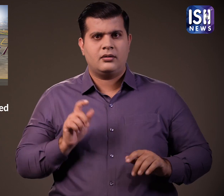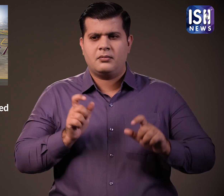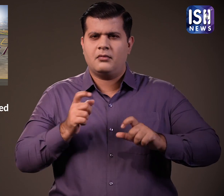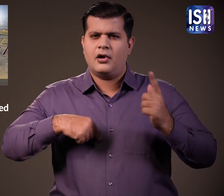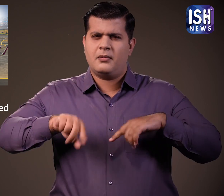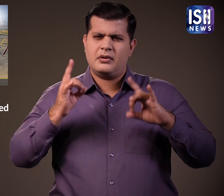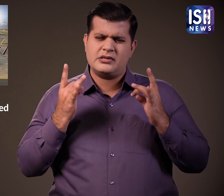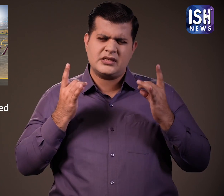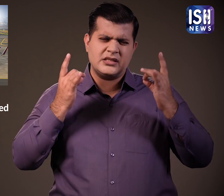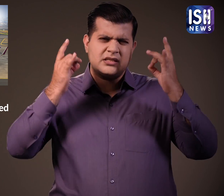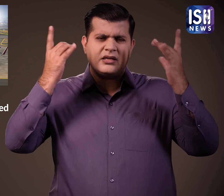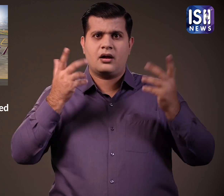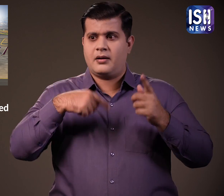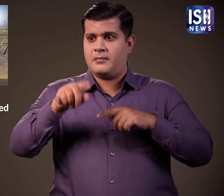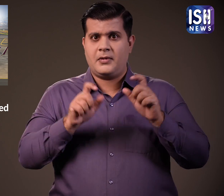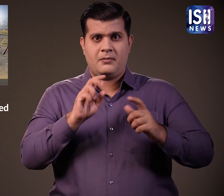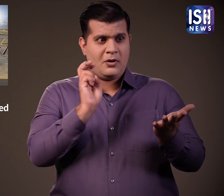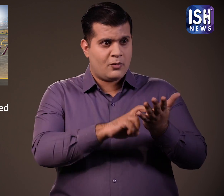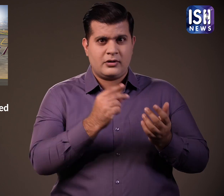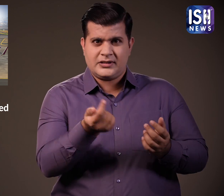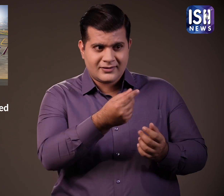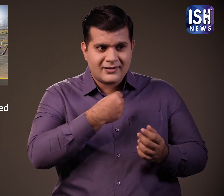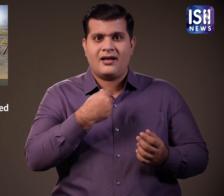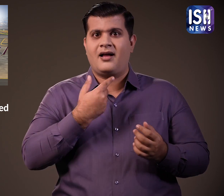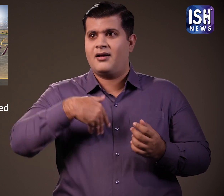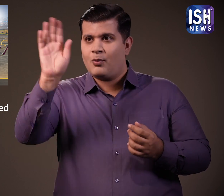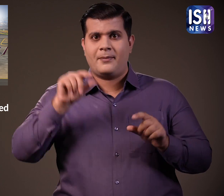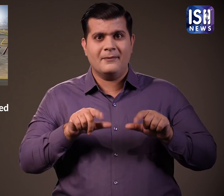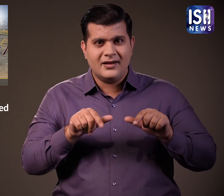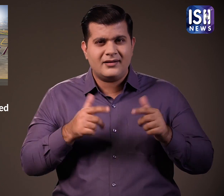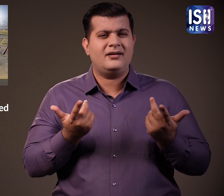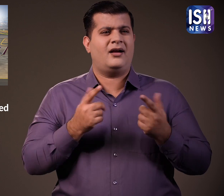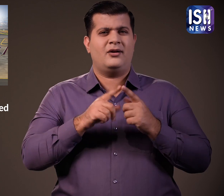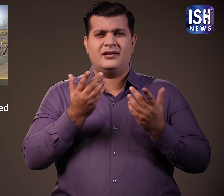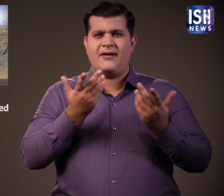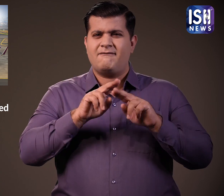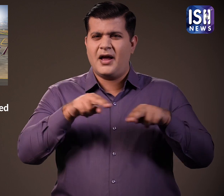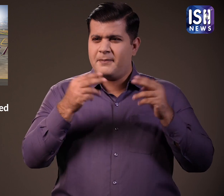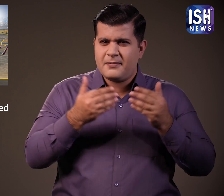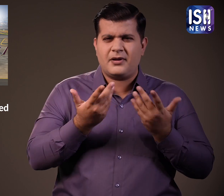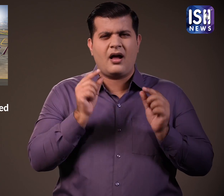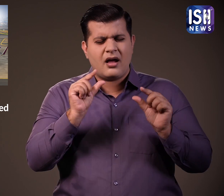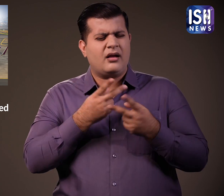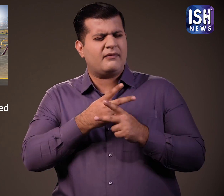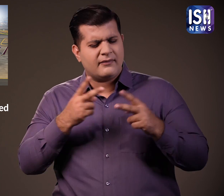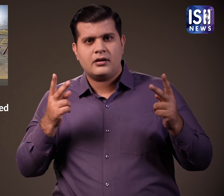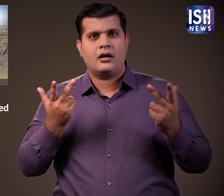Passengers were furious as they were unable to attend meetings, family functions and urgent commitments.